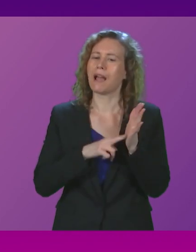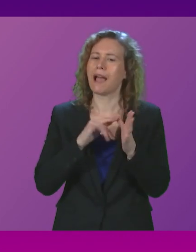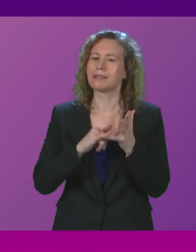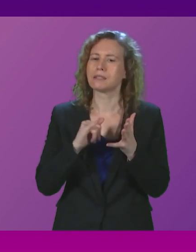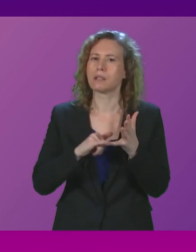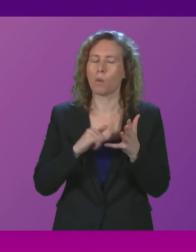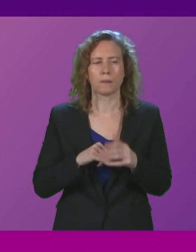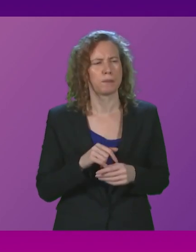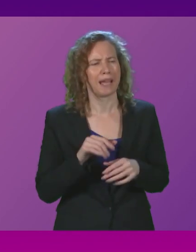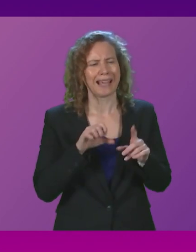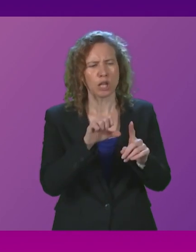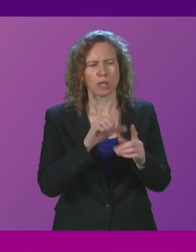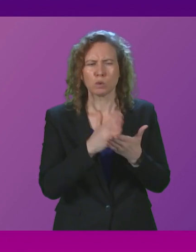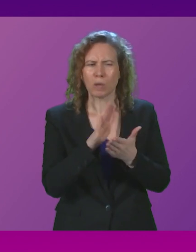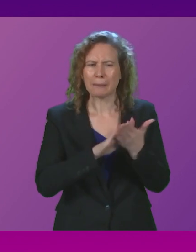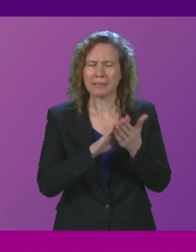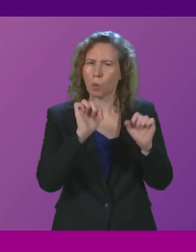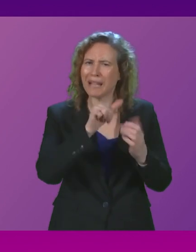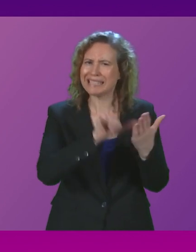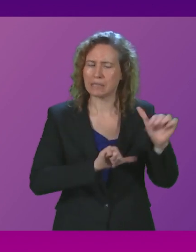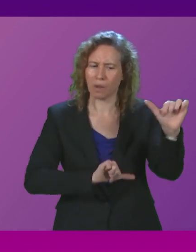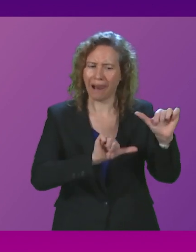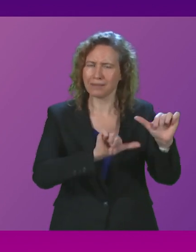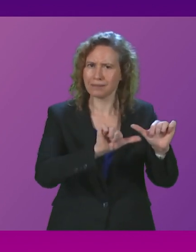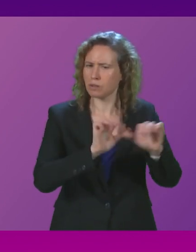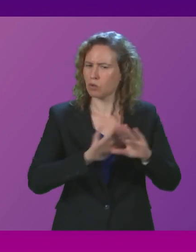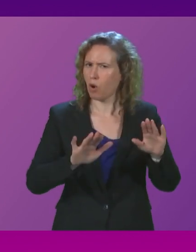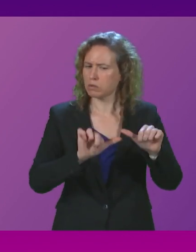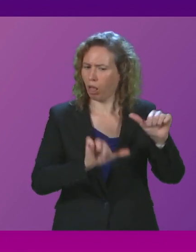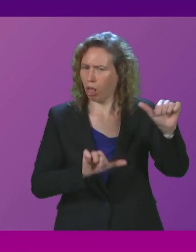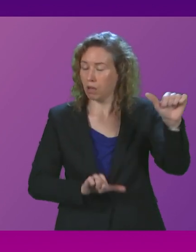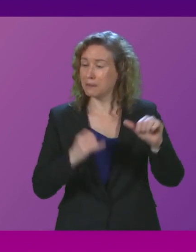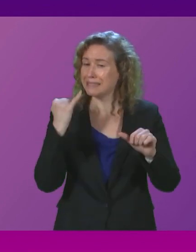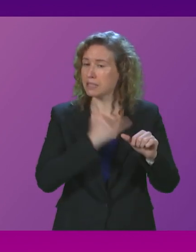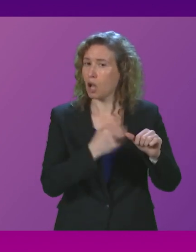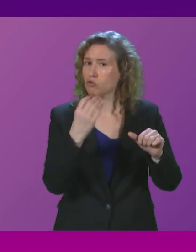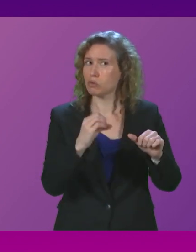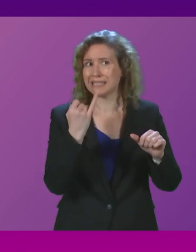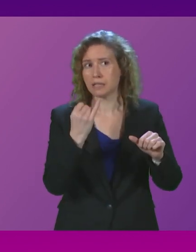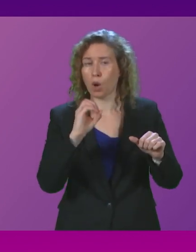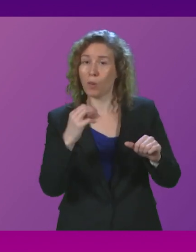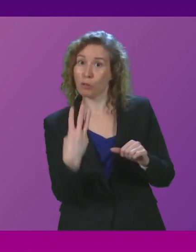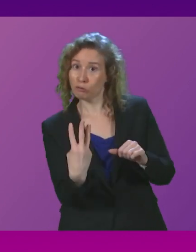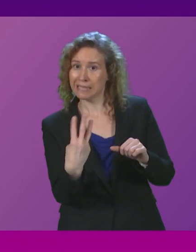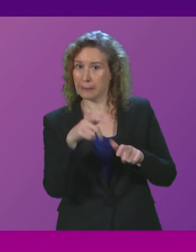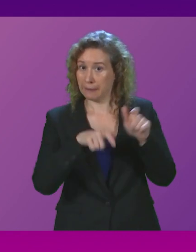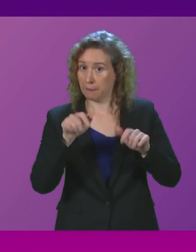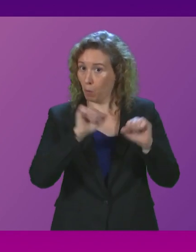Catch-up surely means that waiting lists come down rather than go up.